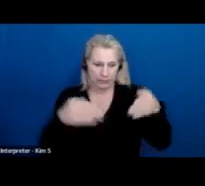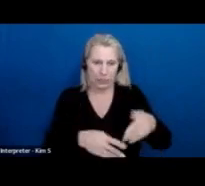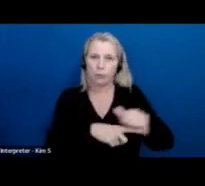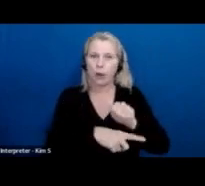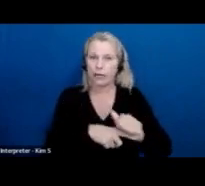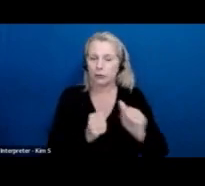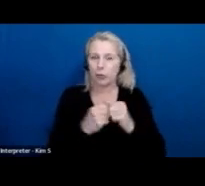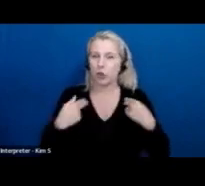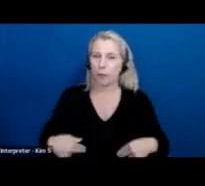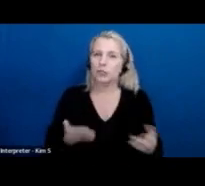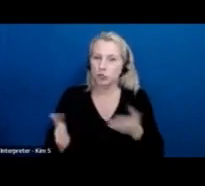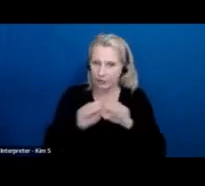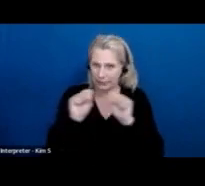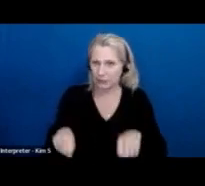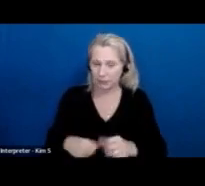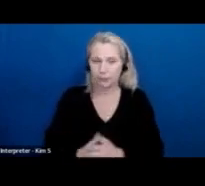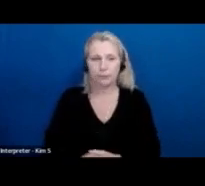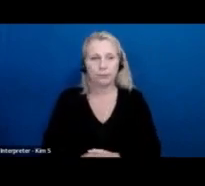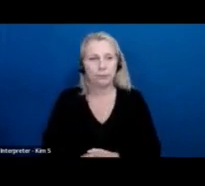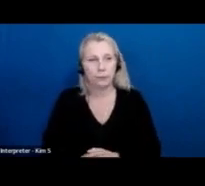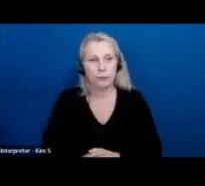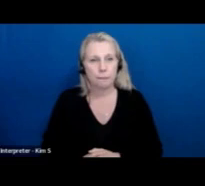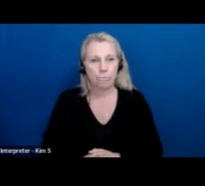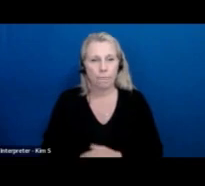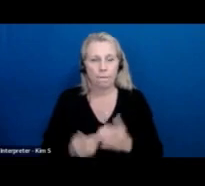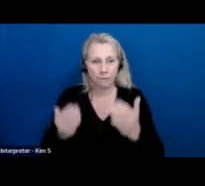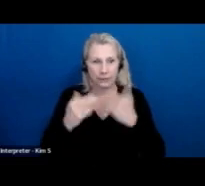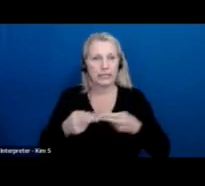human service systems. Next slide, please Saska.